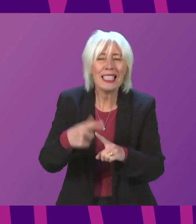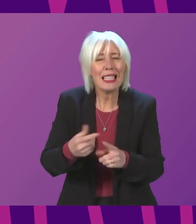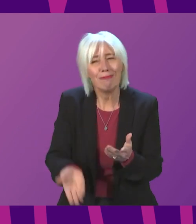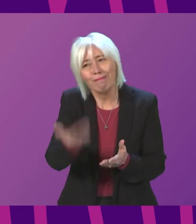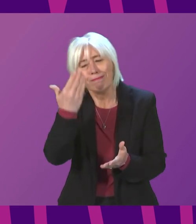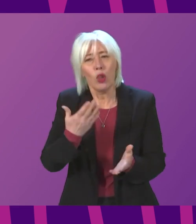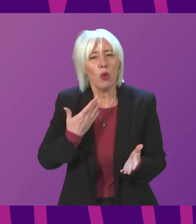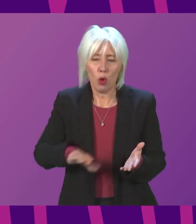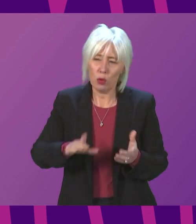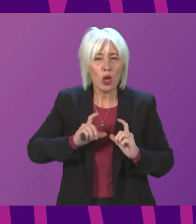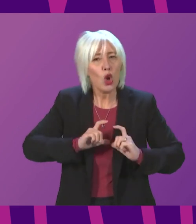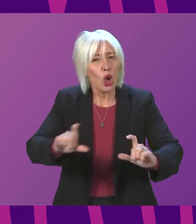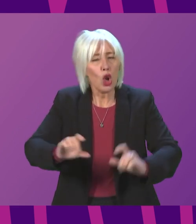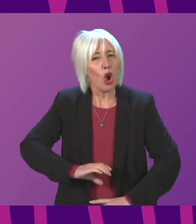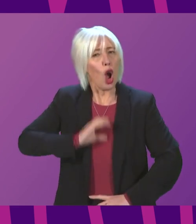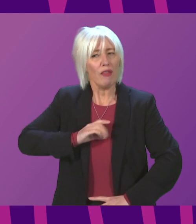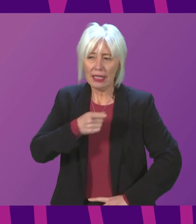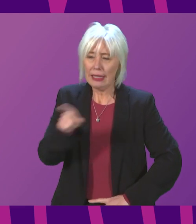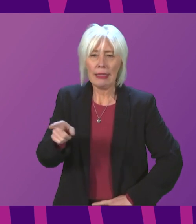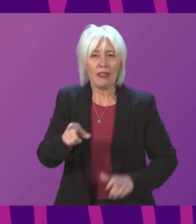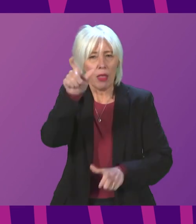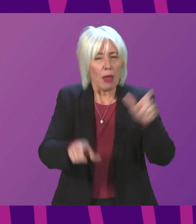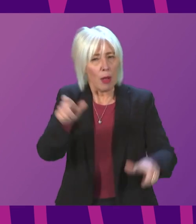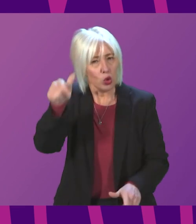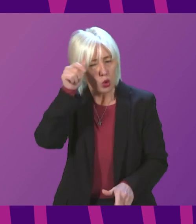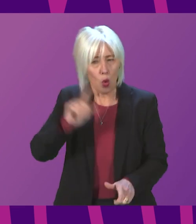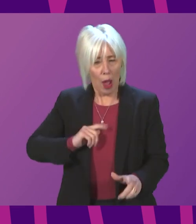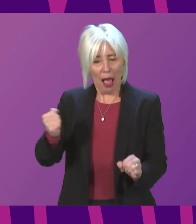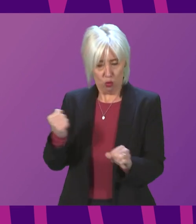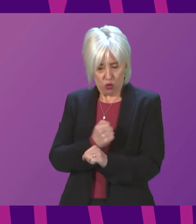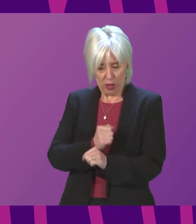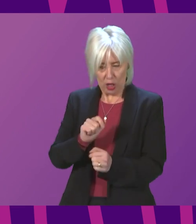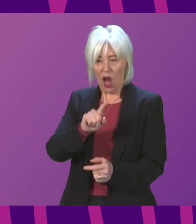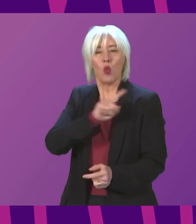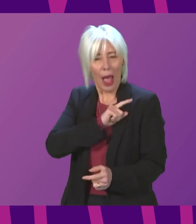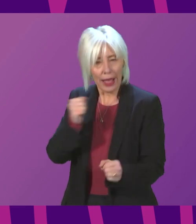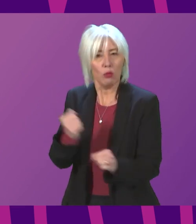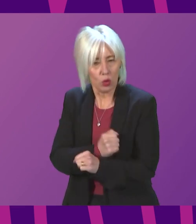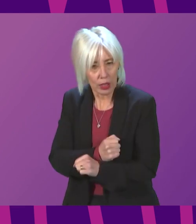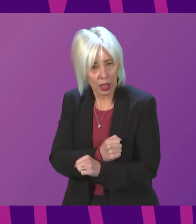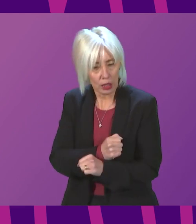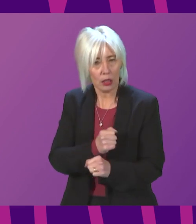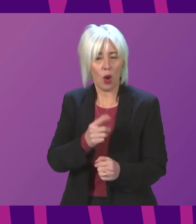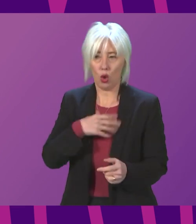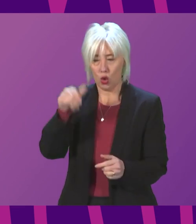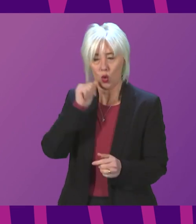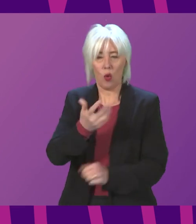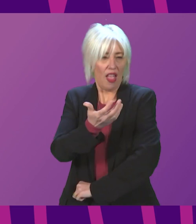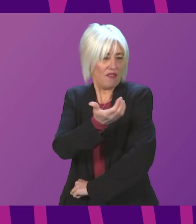we can maintain public confidence in the restrictions. I repeat the public health advice. The vaccine works and I ask everyone to go and get their